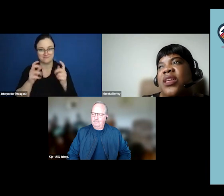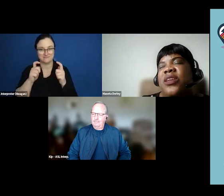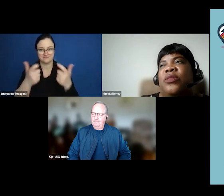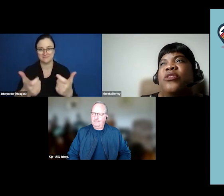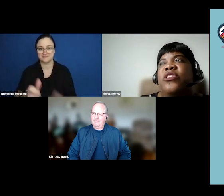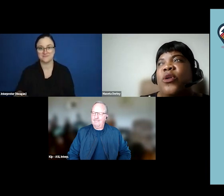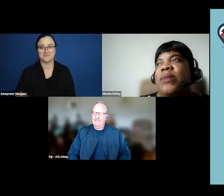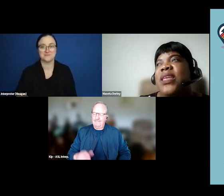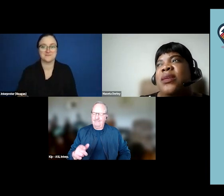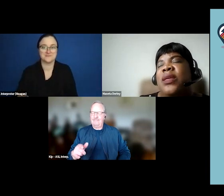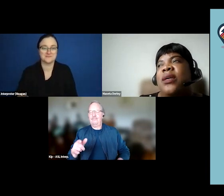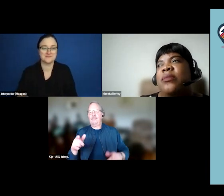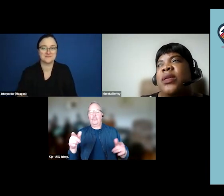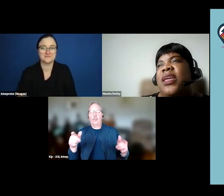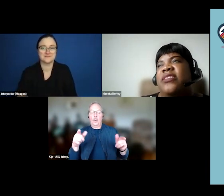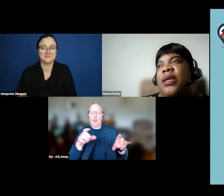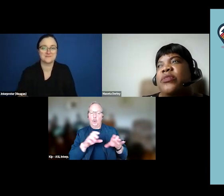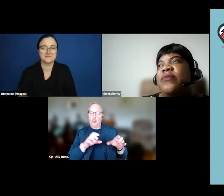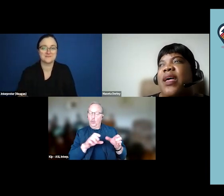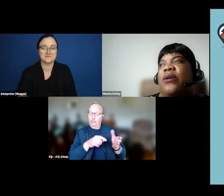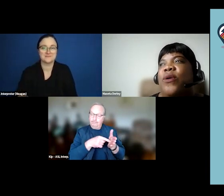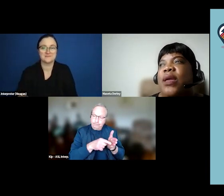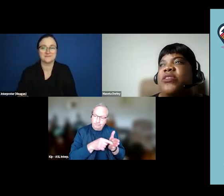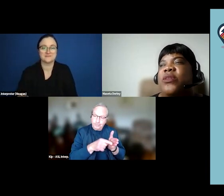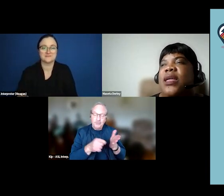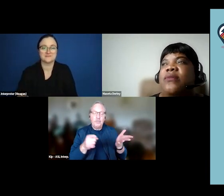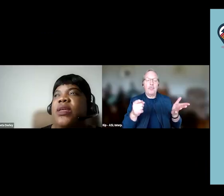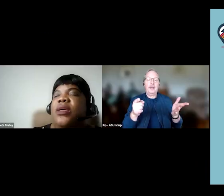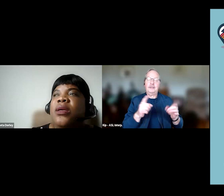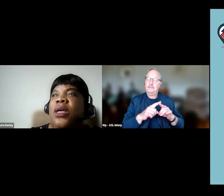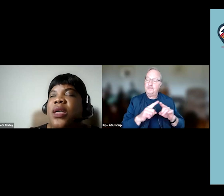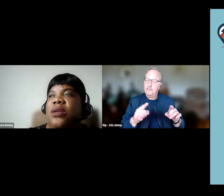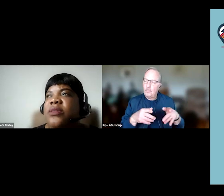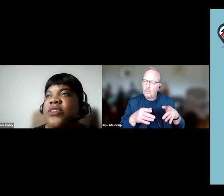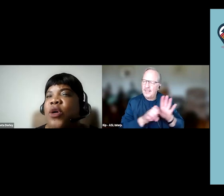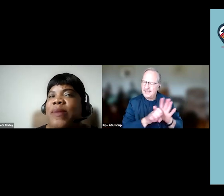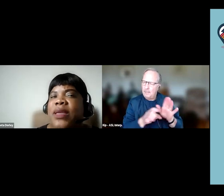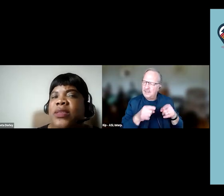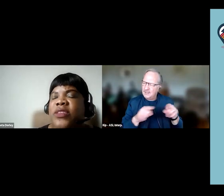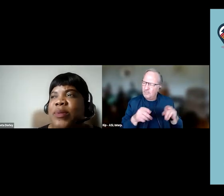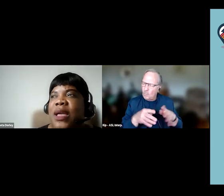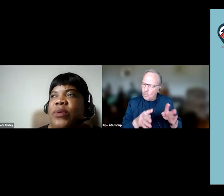there are so many examples of how you're able to kind of scope it out